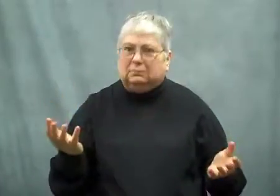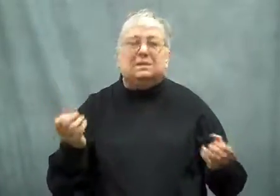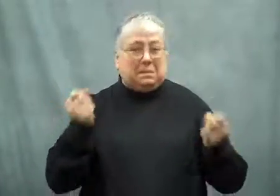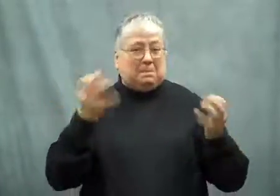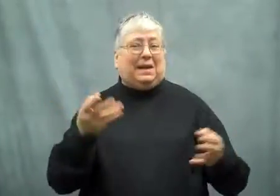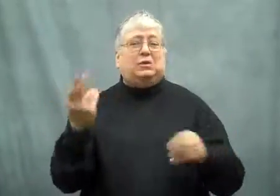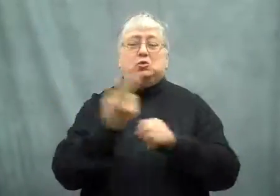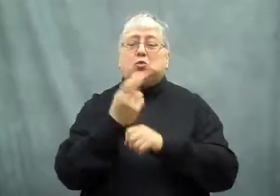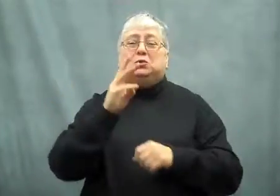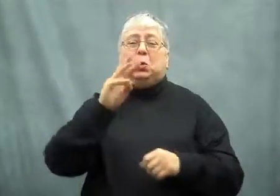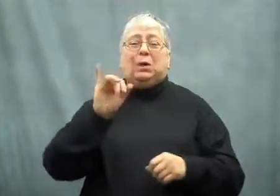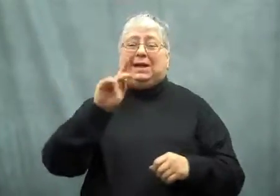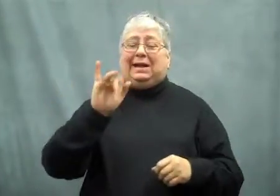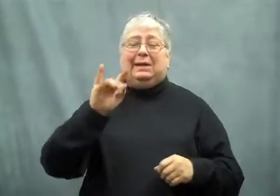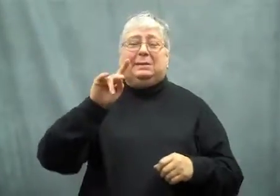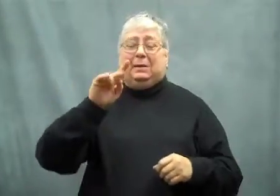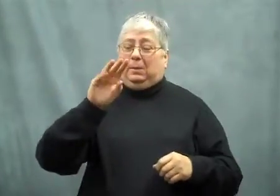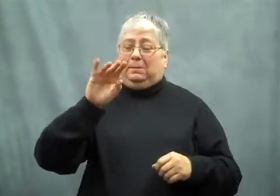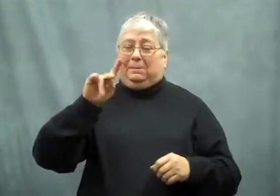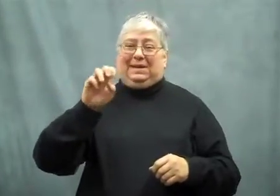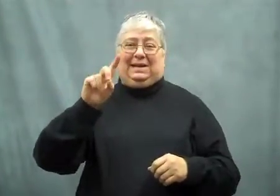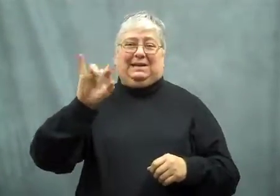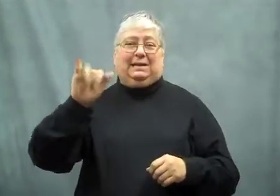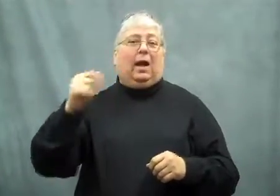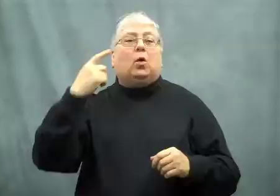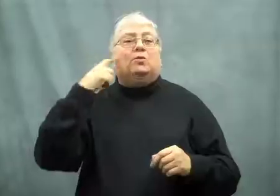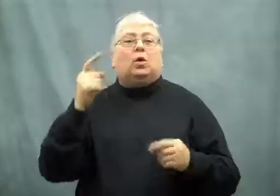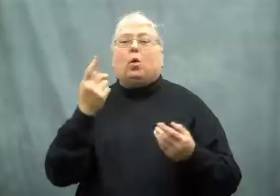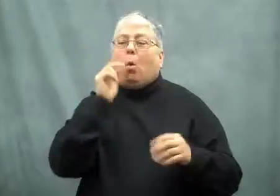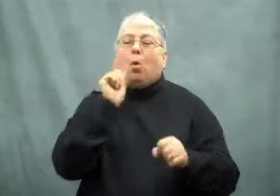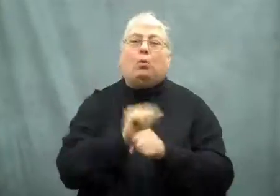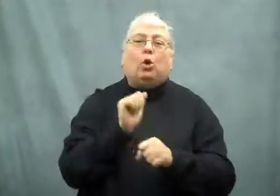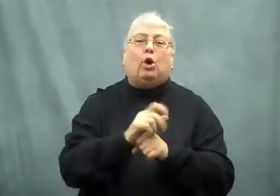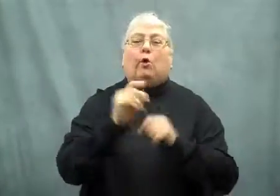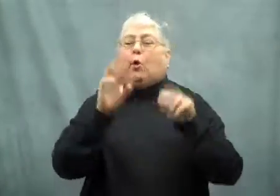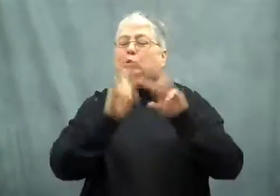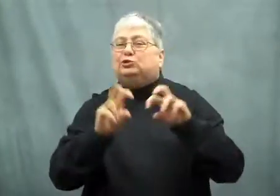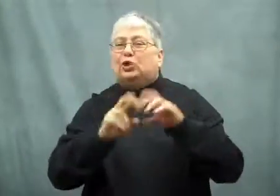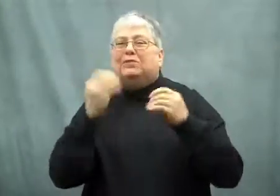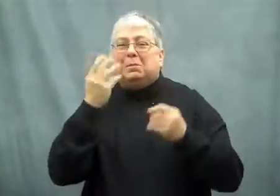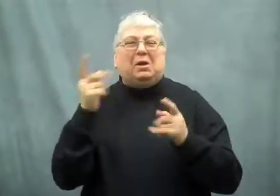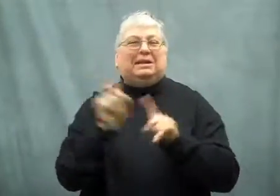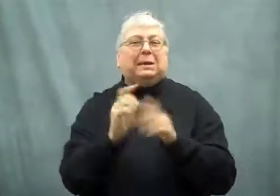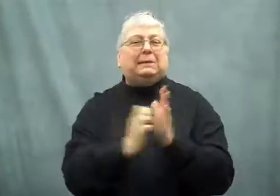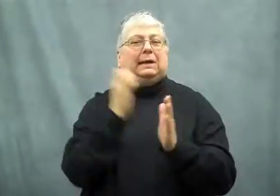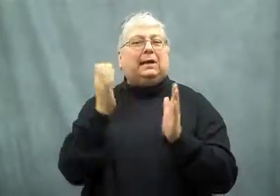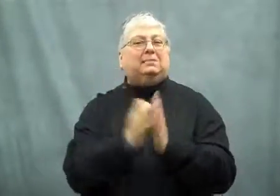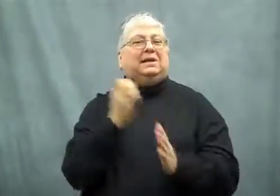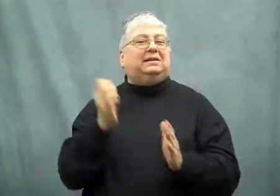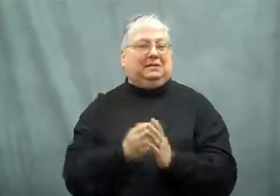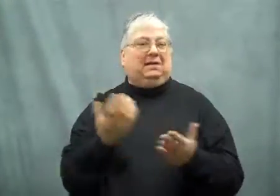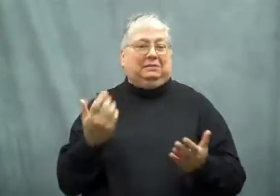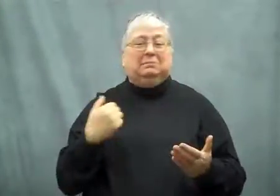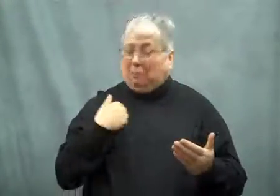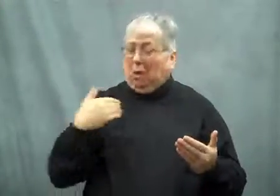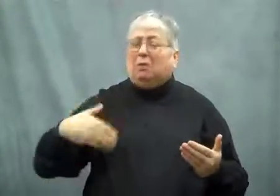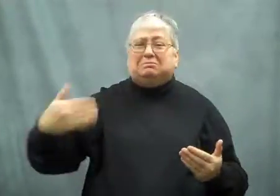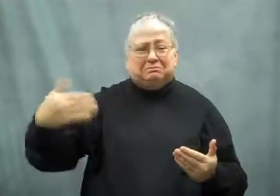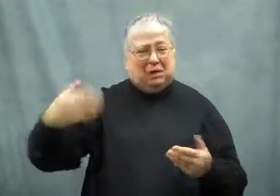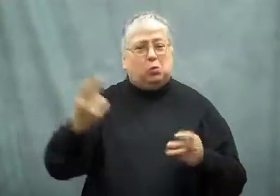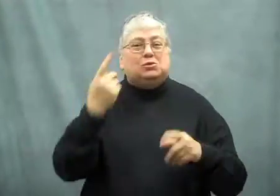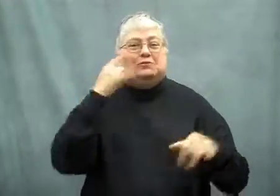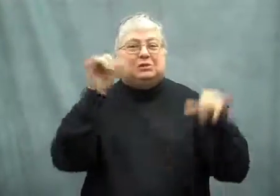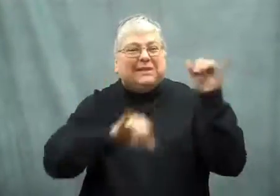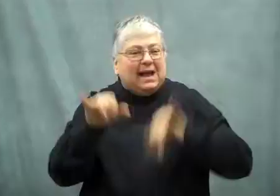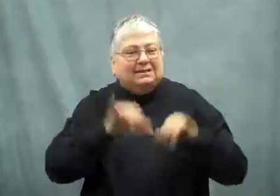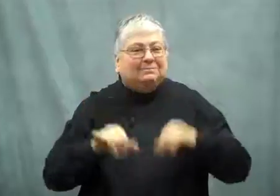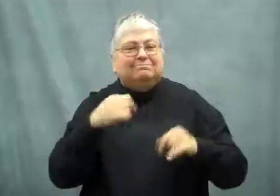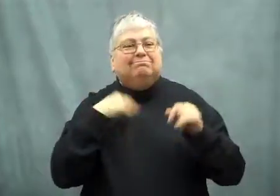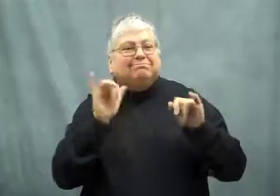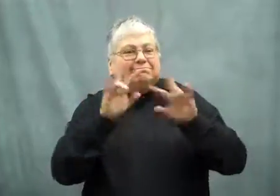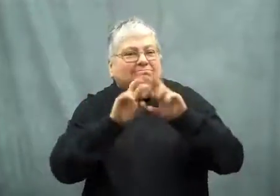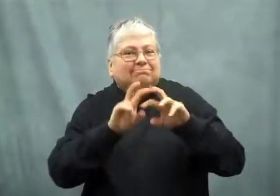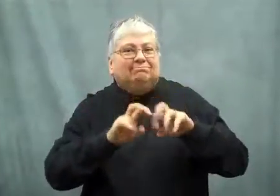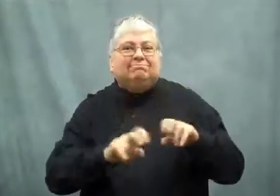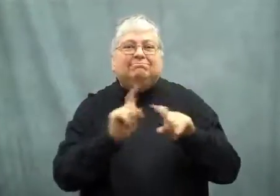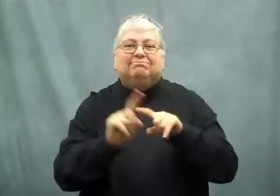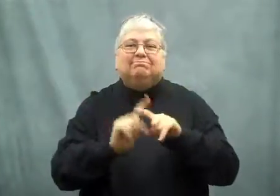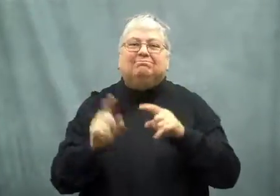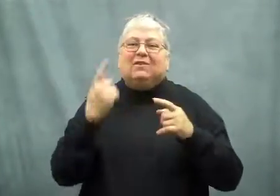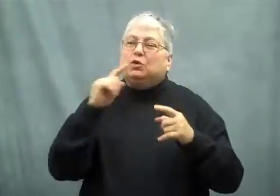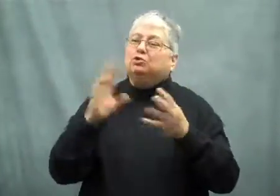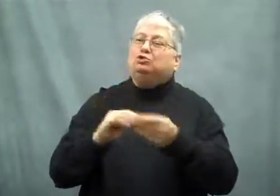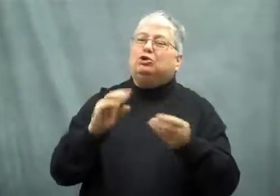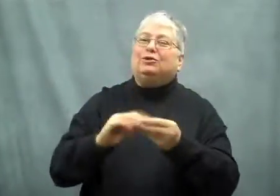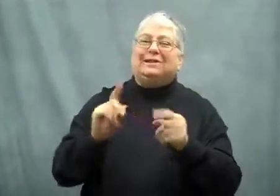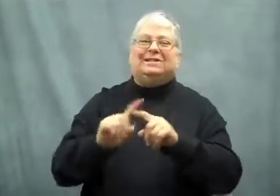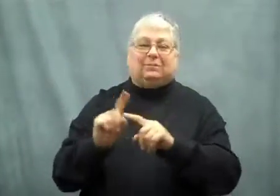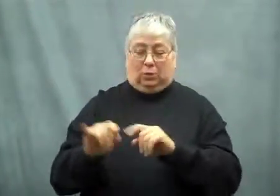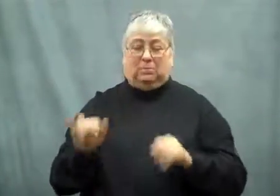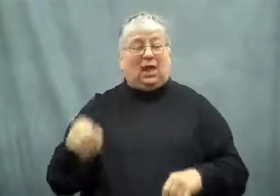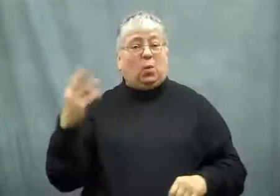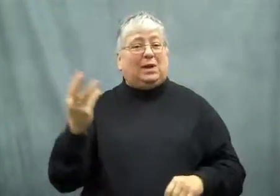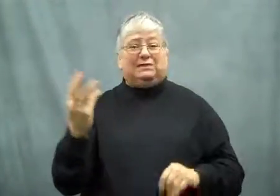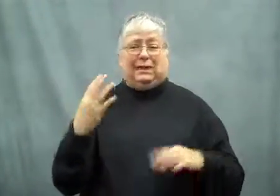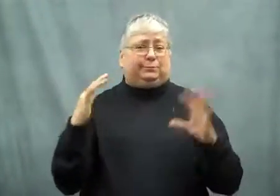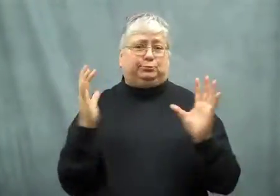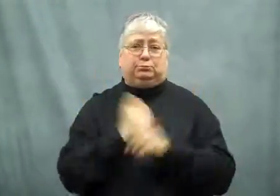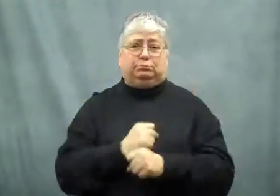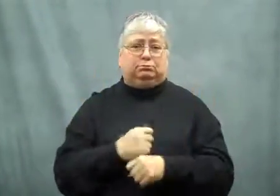Many use Wikipedia to do their homework or find information, it's like an encyclopedia.